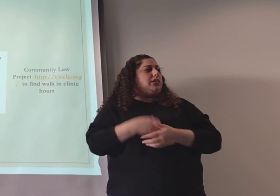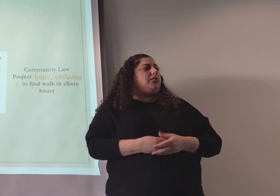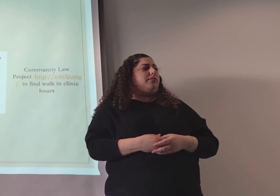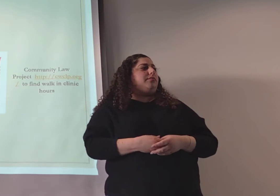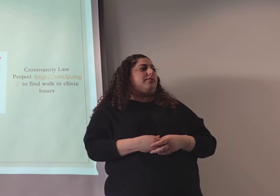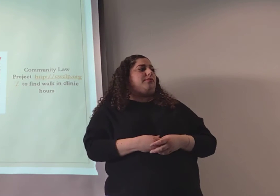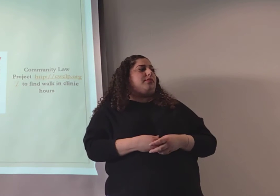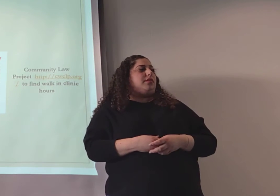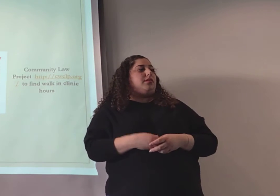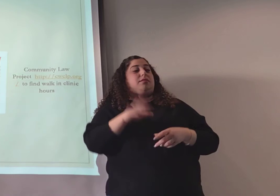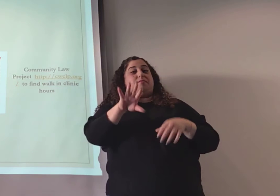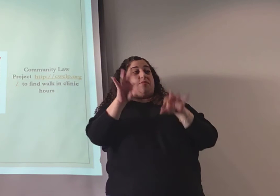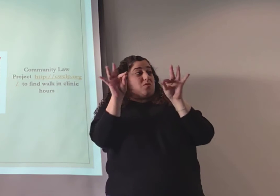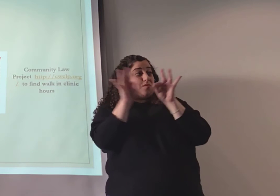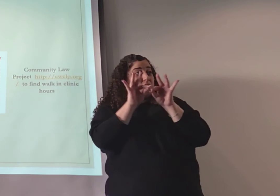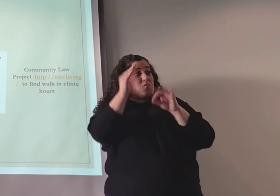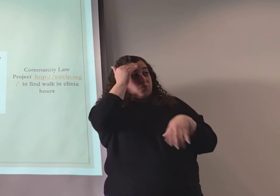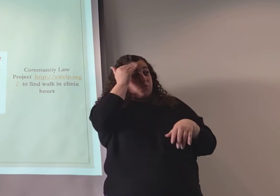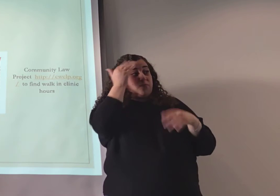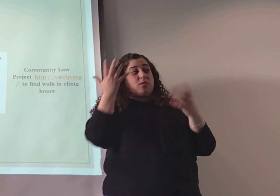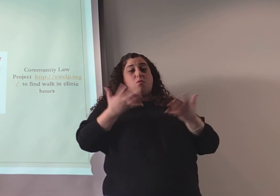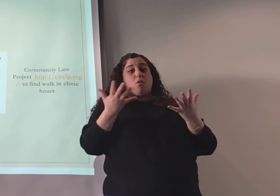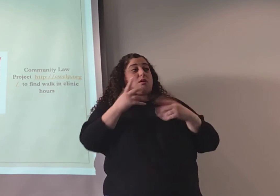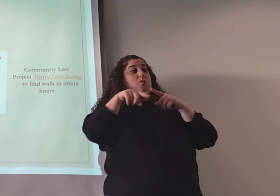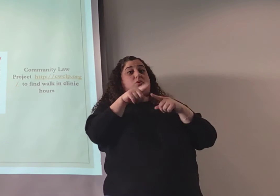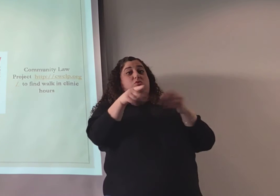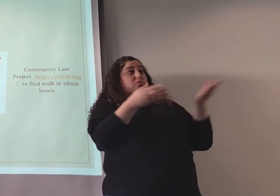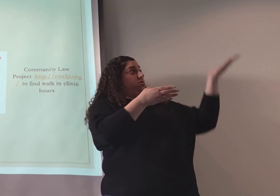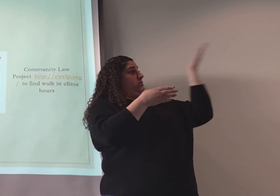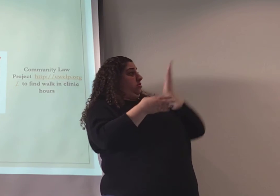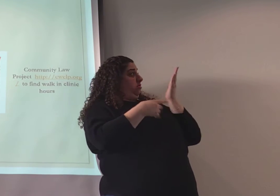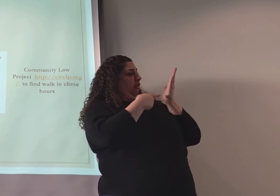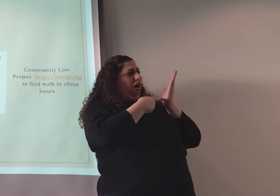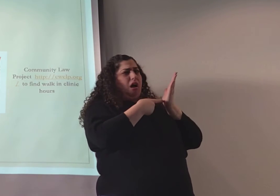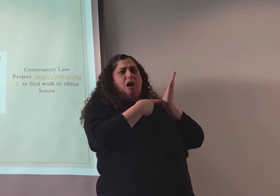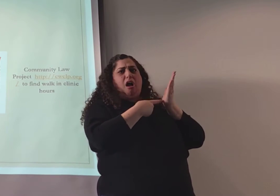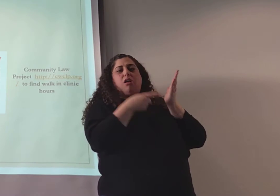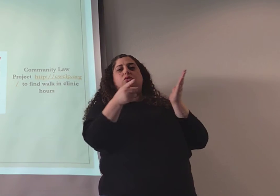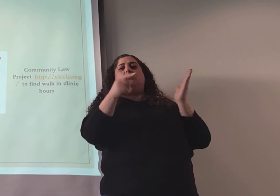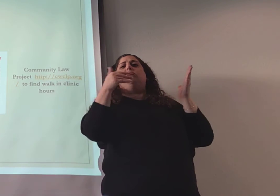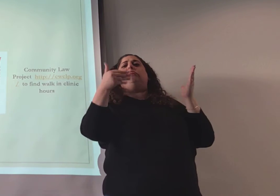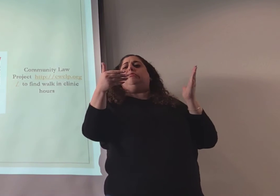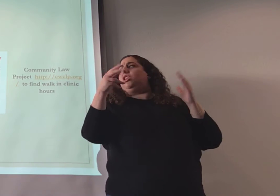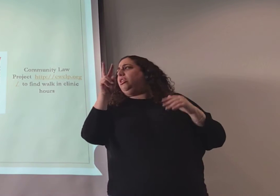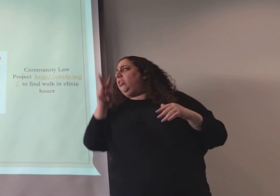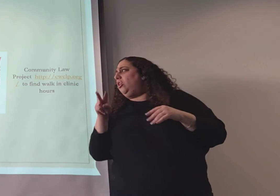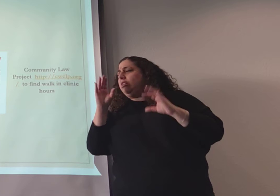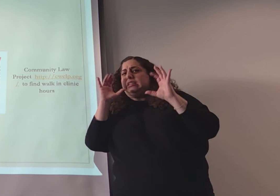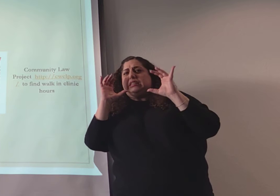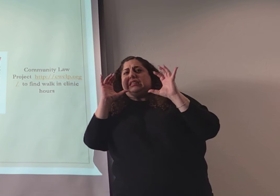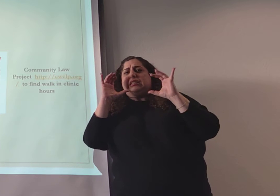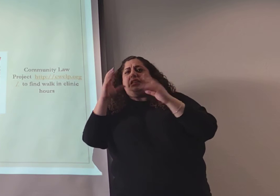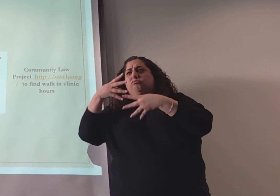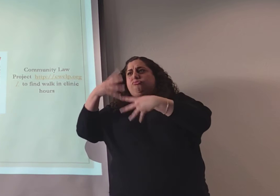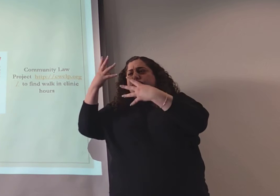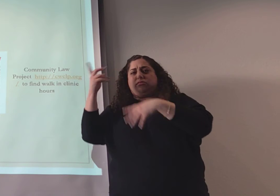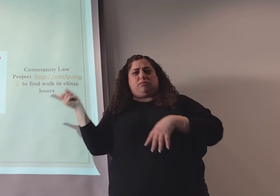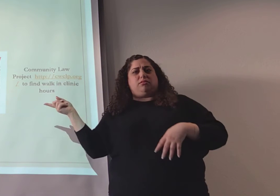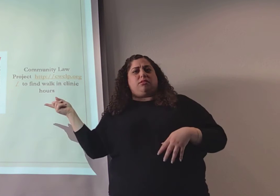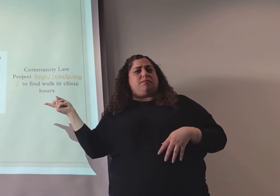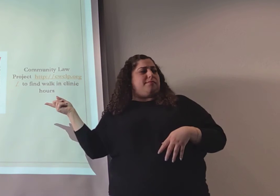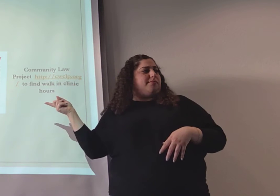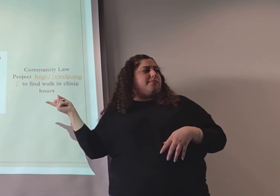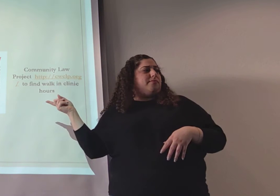Community Law Project has walk-in clinics throughout San Diego in different locations.